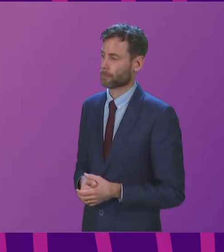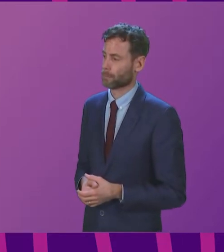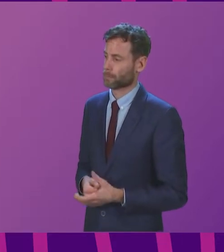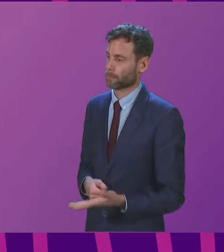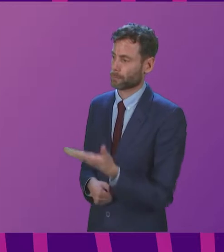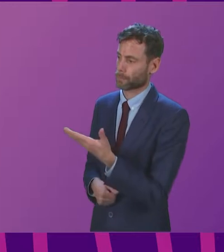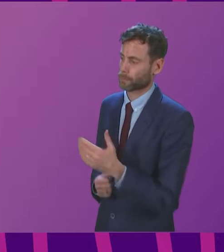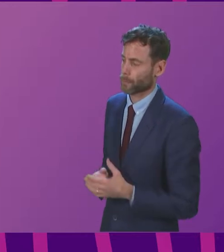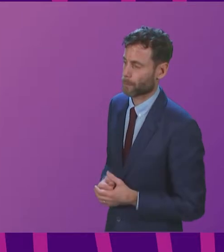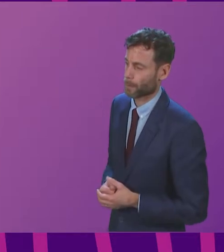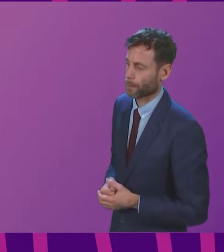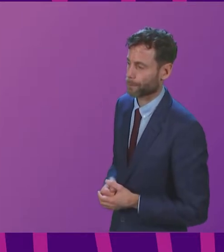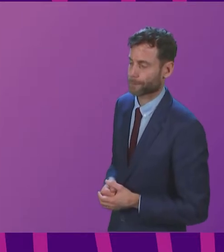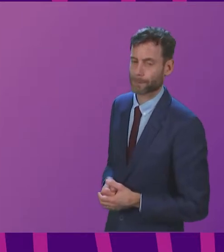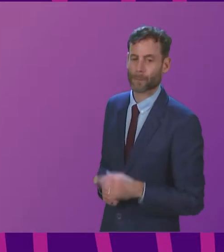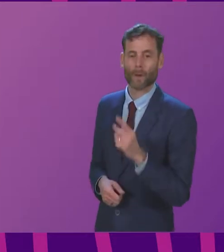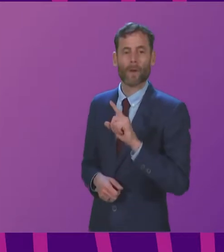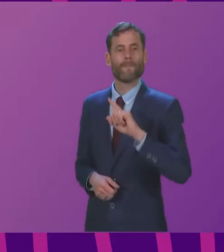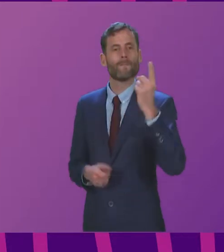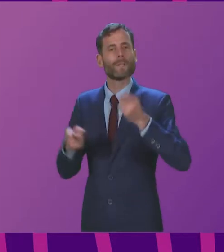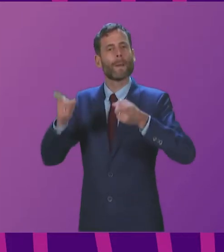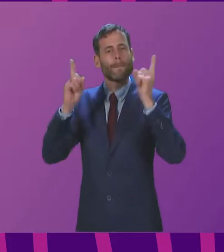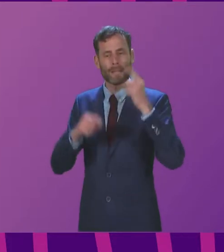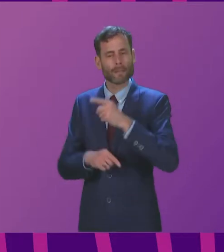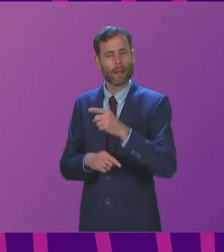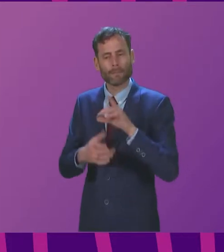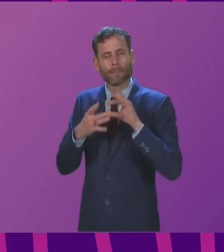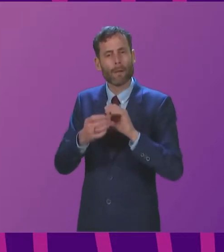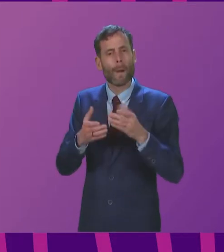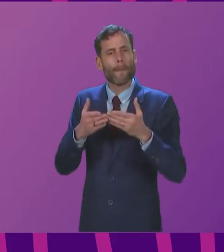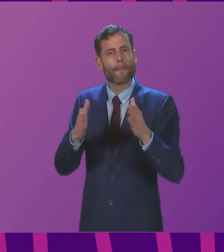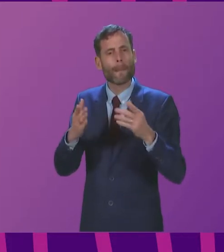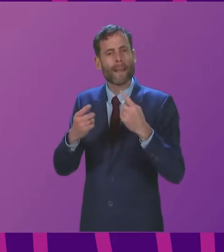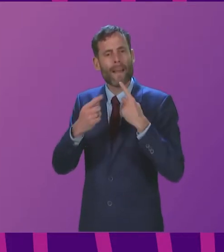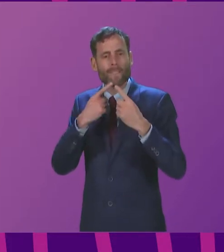The First Minister referred to the public information advertisements that are to go ahead in